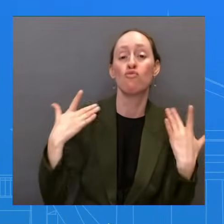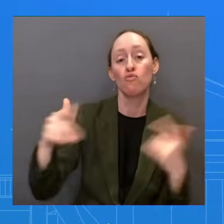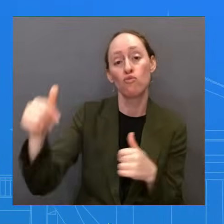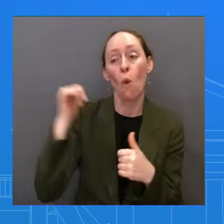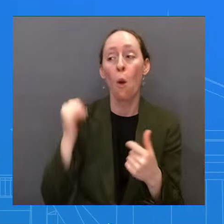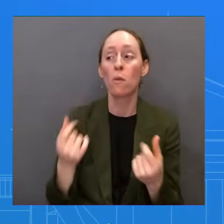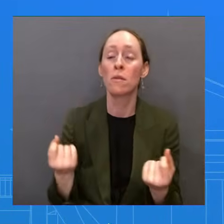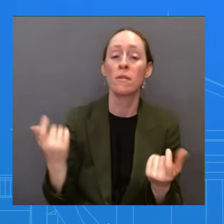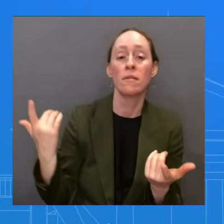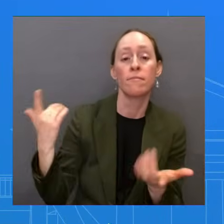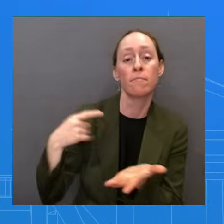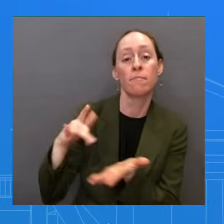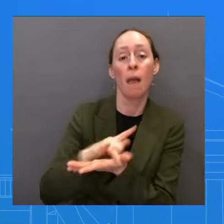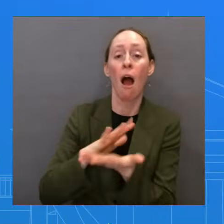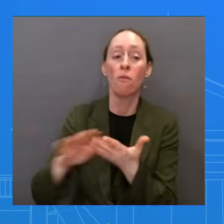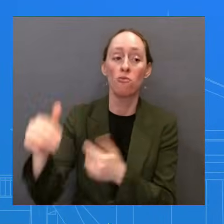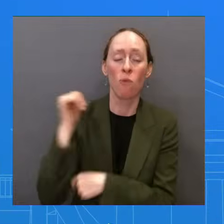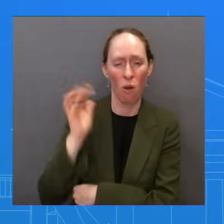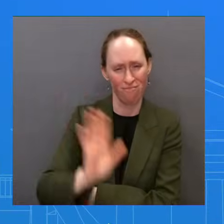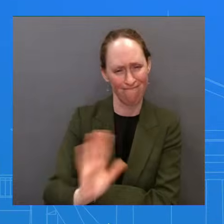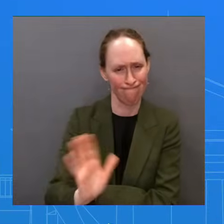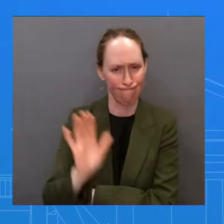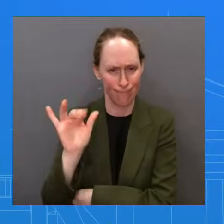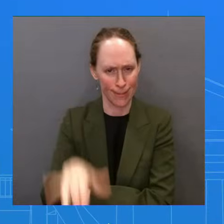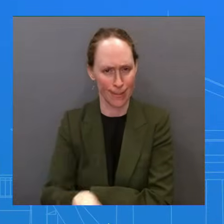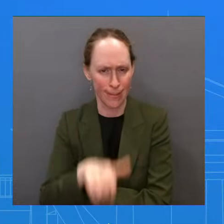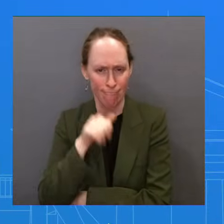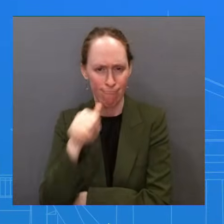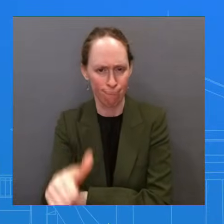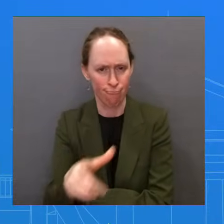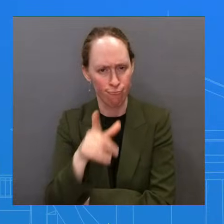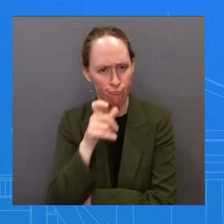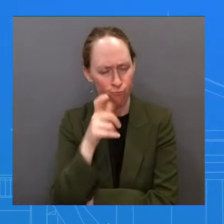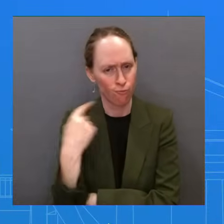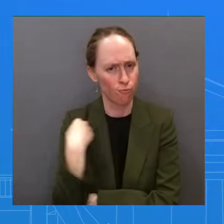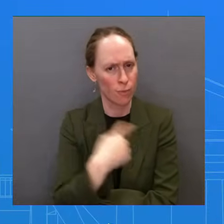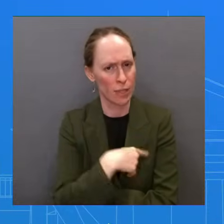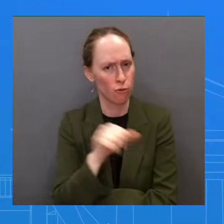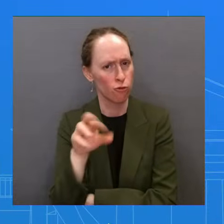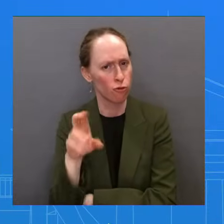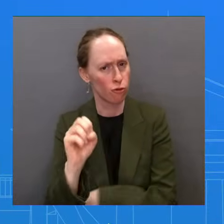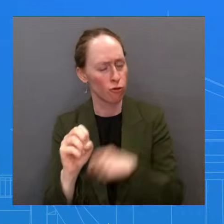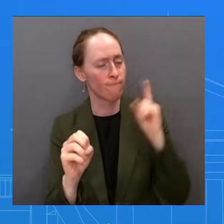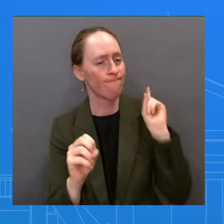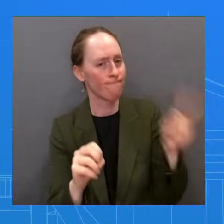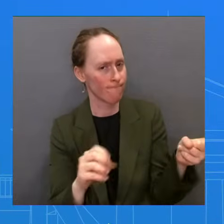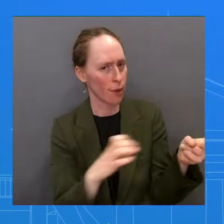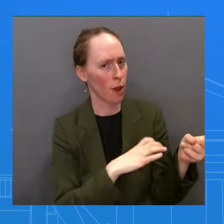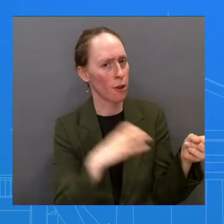And that's what the President is going to continue to make clear even in the -- in the meeting next week that he'll have with the four leaders.